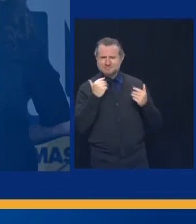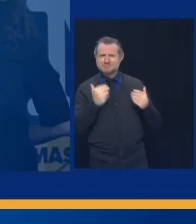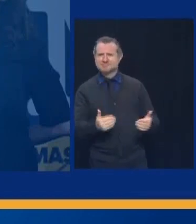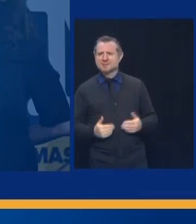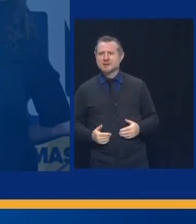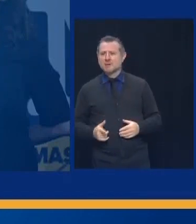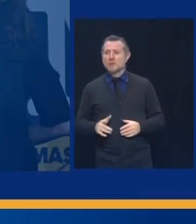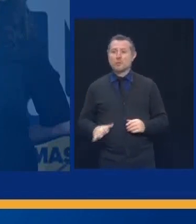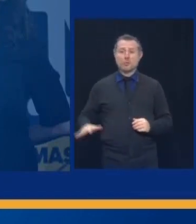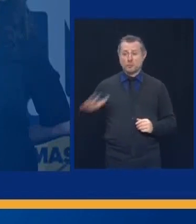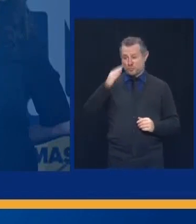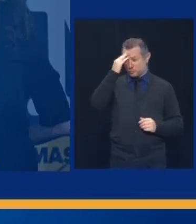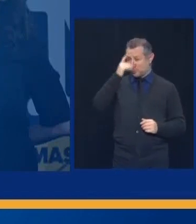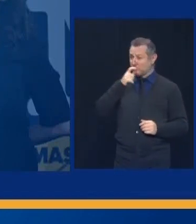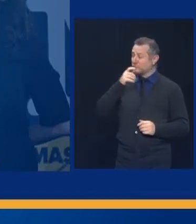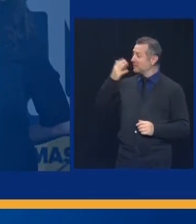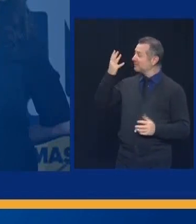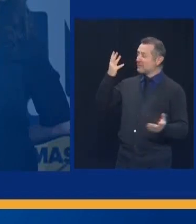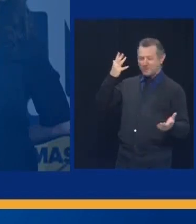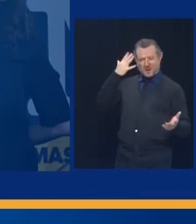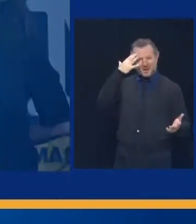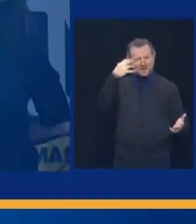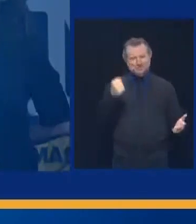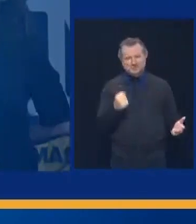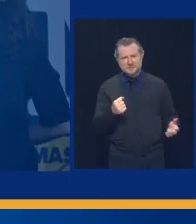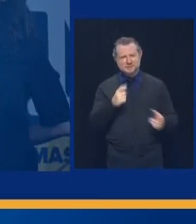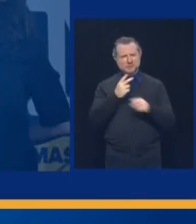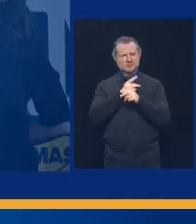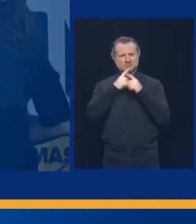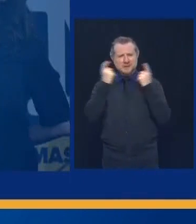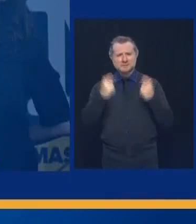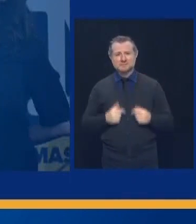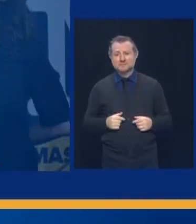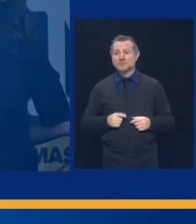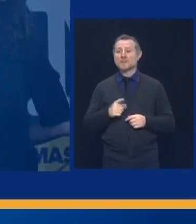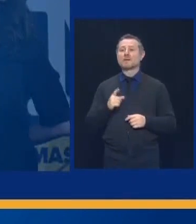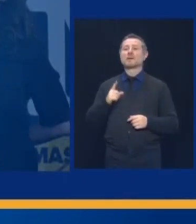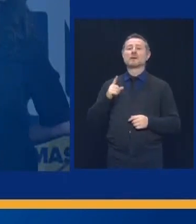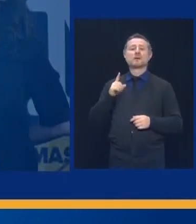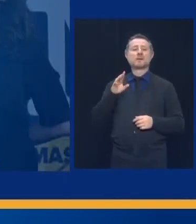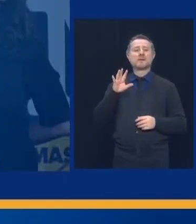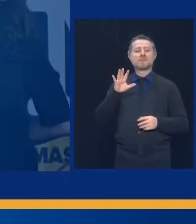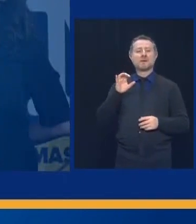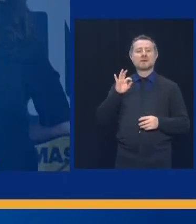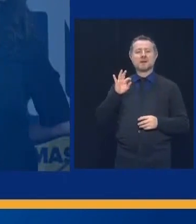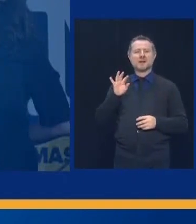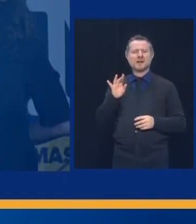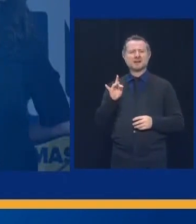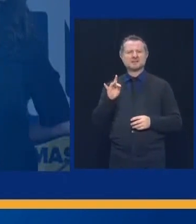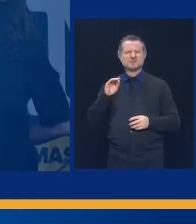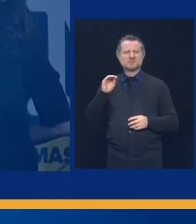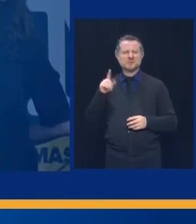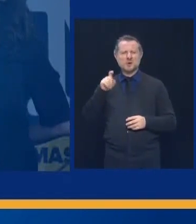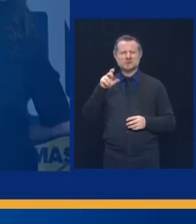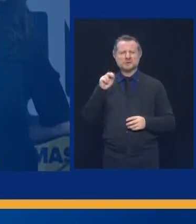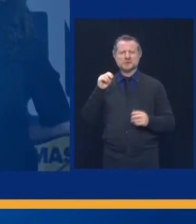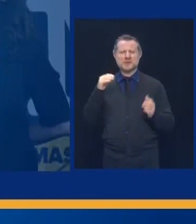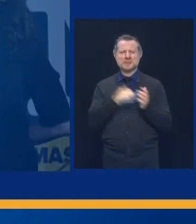WHITE HOUSE CORONAVIRUS TASK FORCE SAYS IT,çZS6q EVERY SCIENTIST SAYS IT. EVERY PERSON WITH A